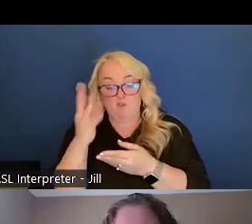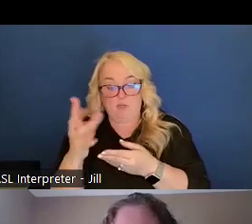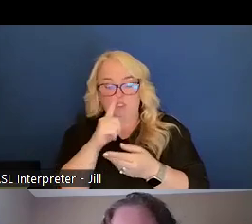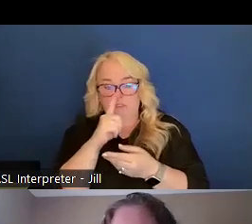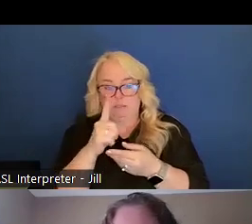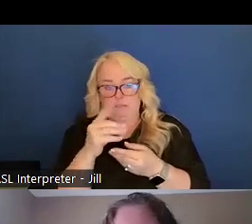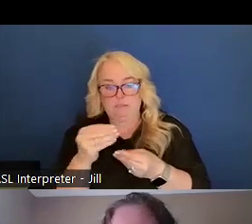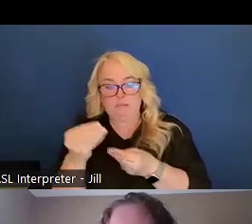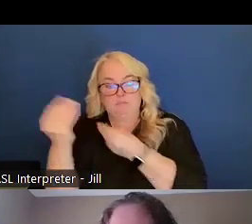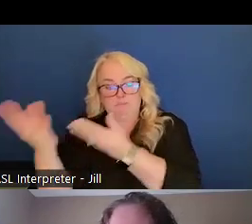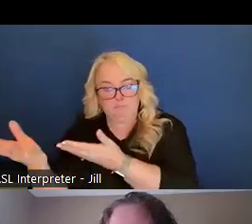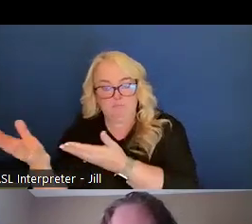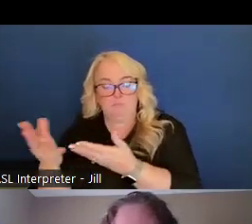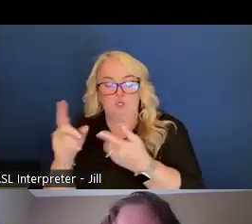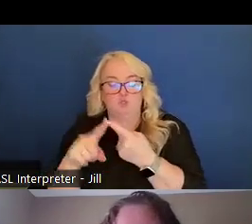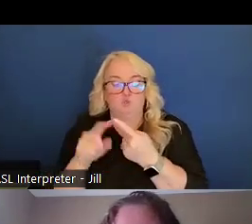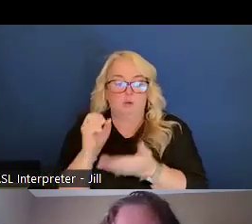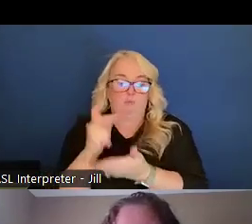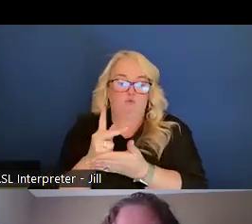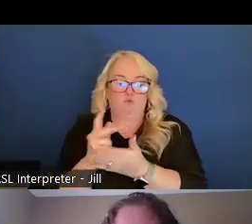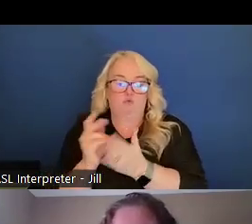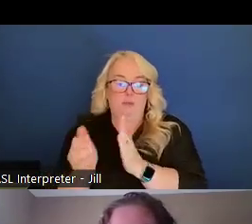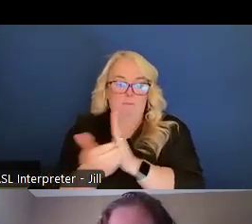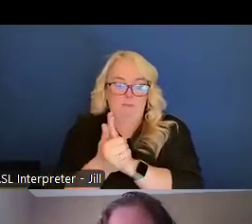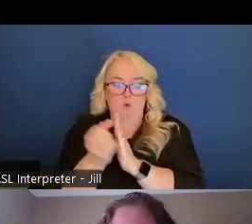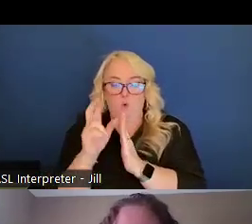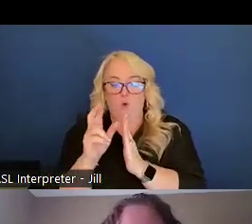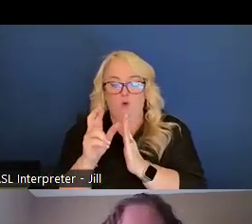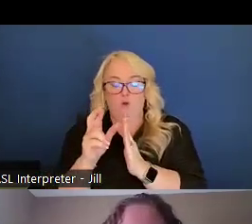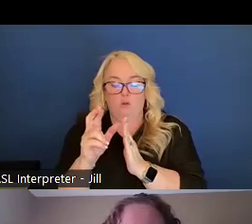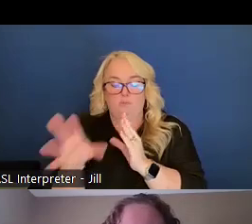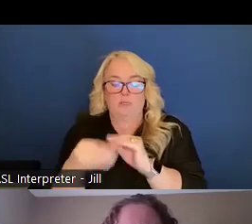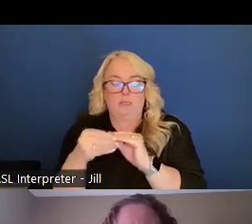they approve an amendment or an extension to a waiver. They